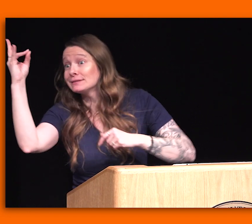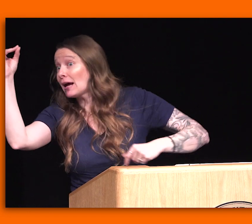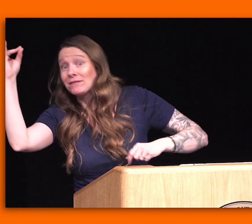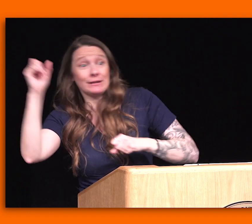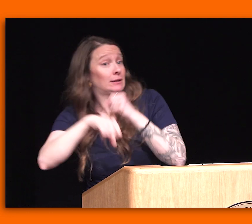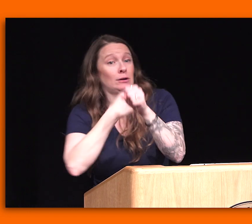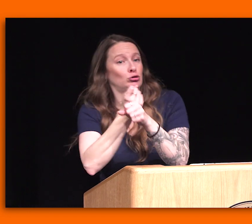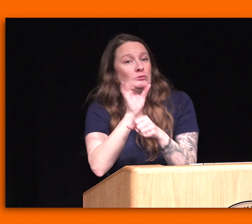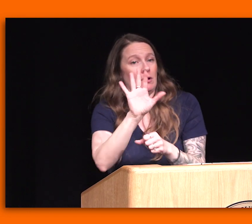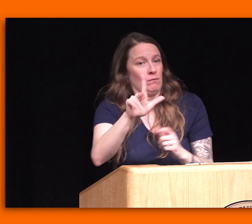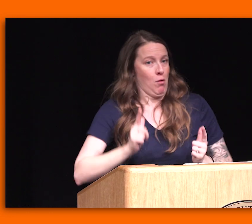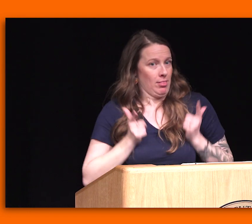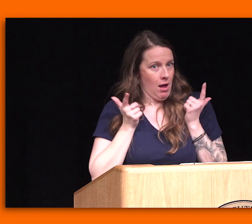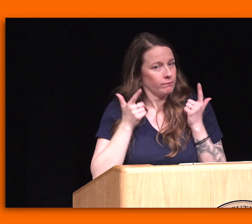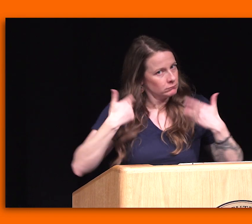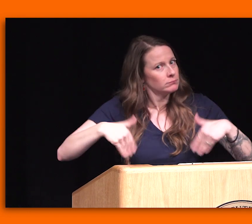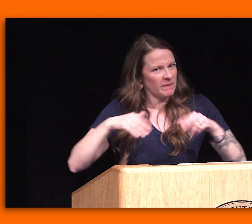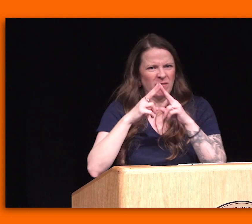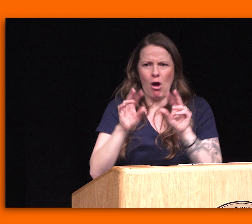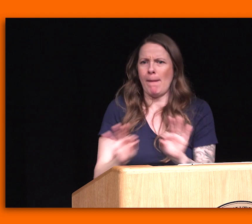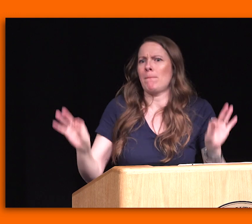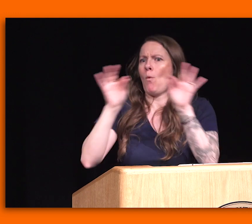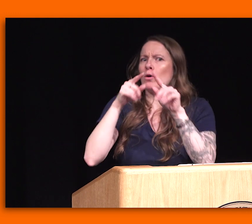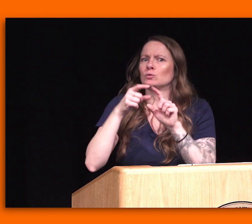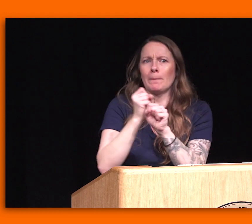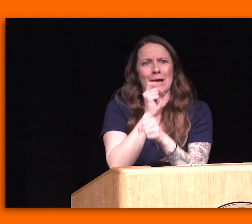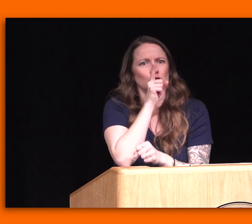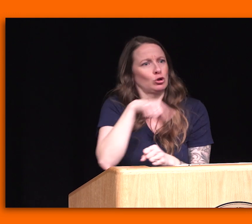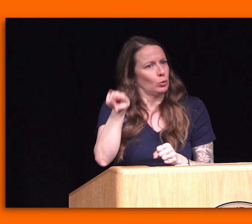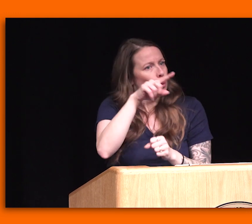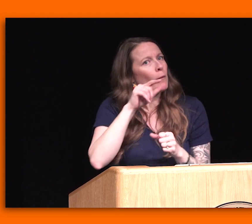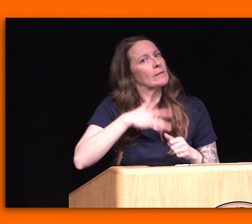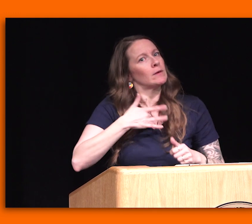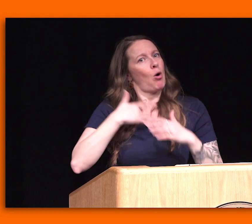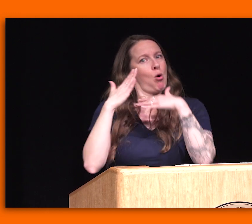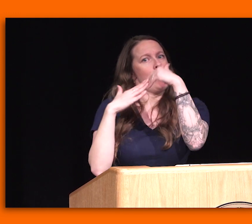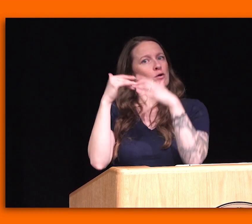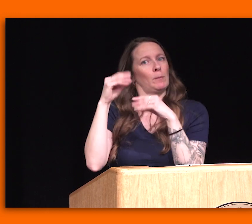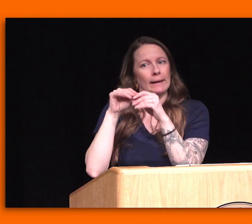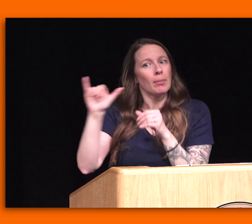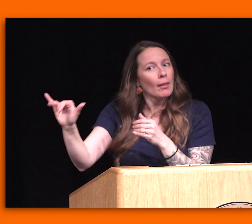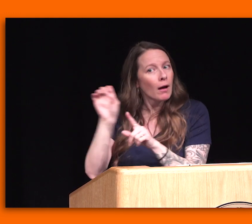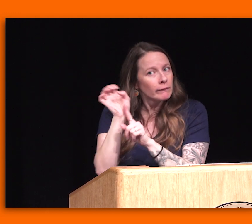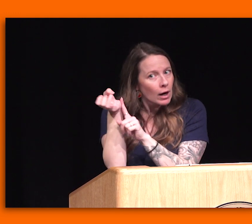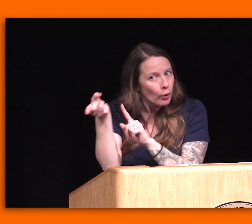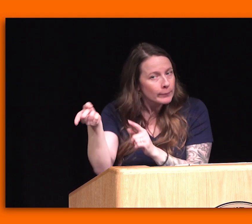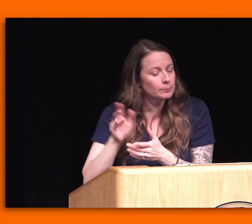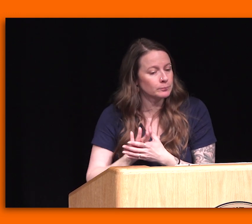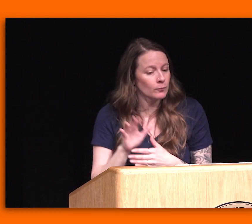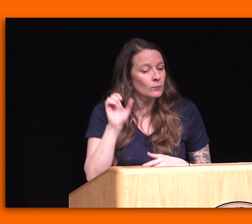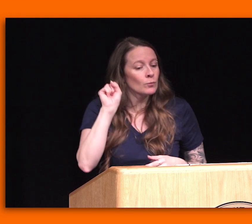Some labs, you know, you'll be working in the lab for 3, 4, 5, 6, 7 years of your life, and so, it's really important that you're comfortable